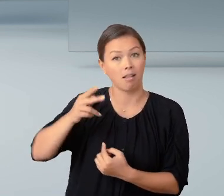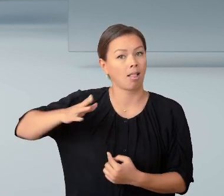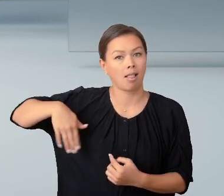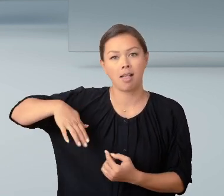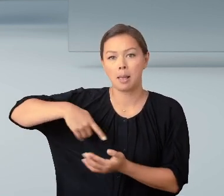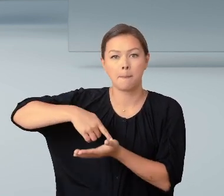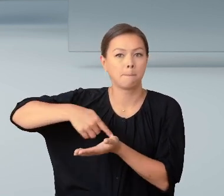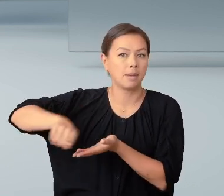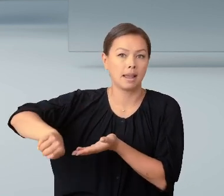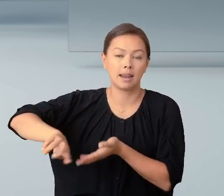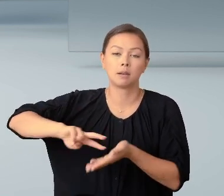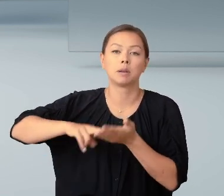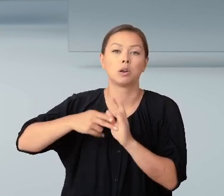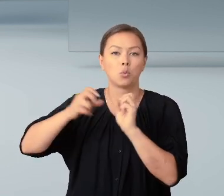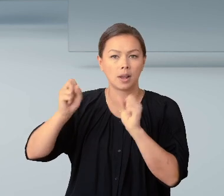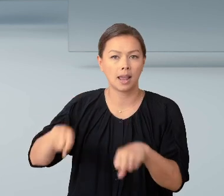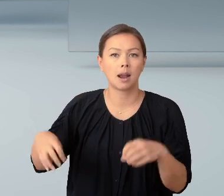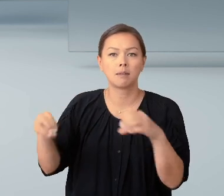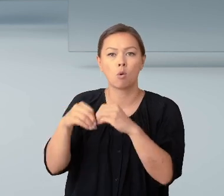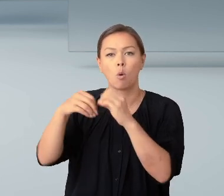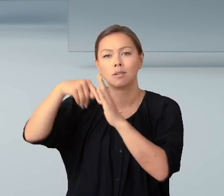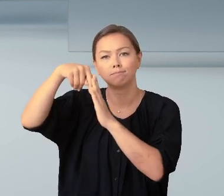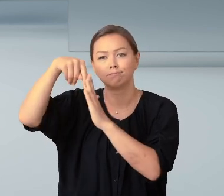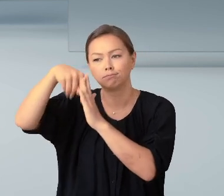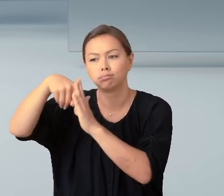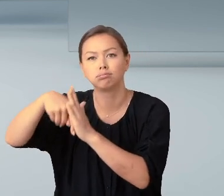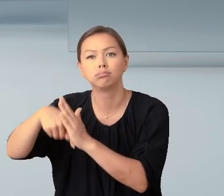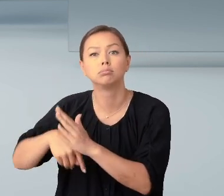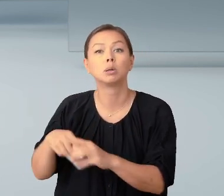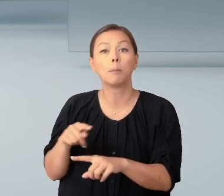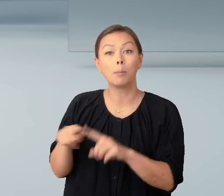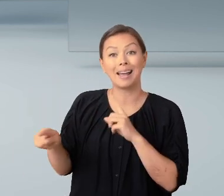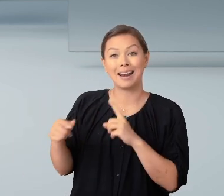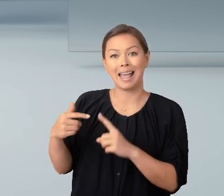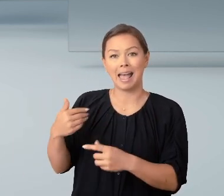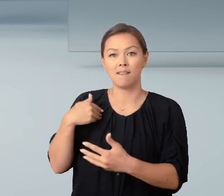we can further drill into, but it gives in a tile version here,